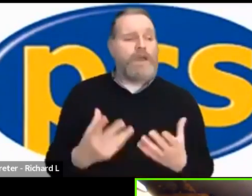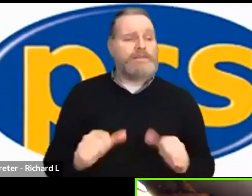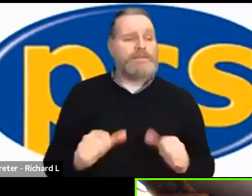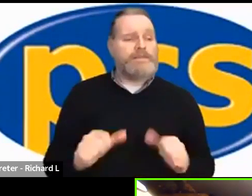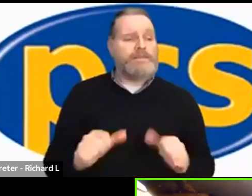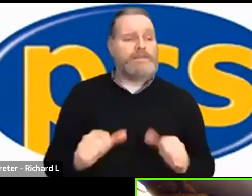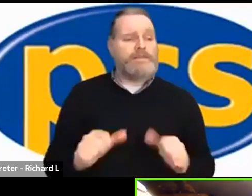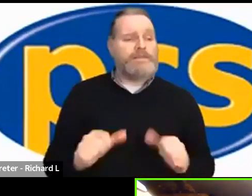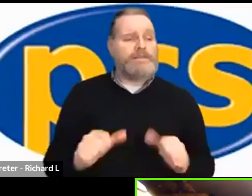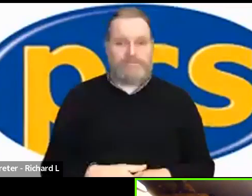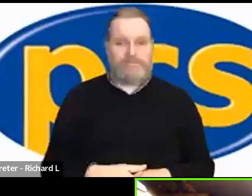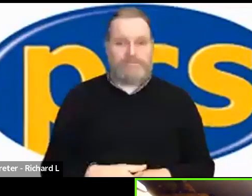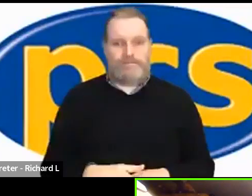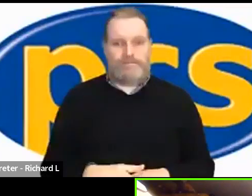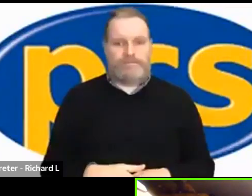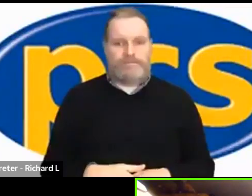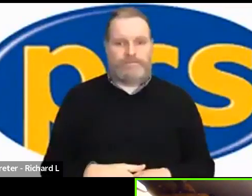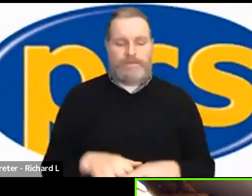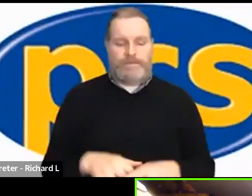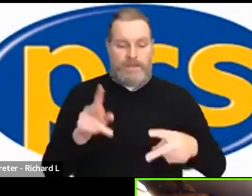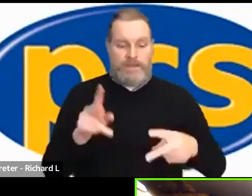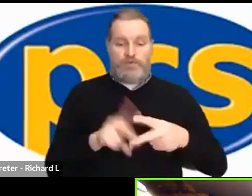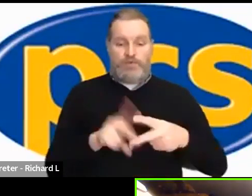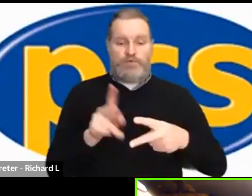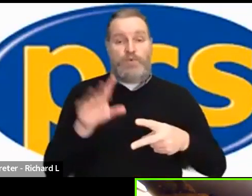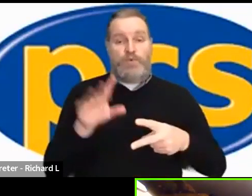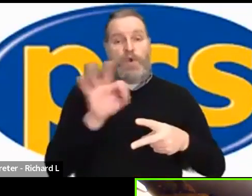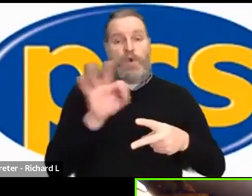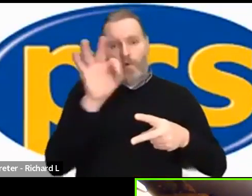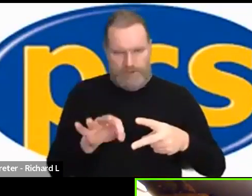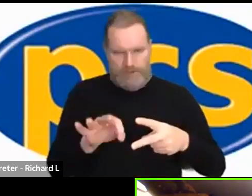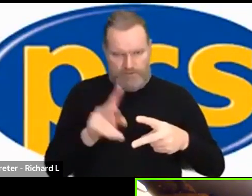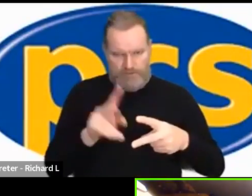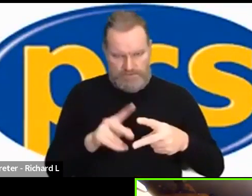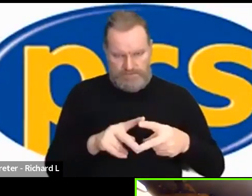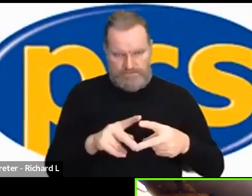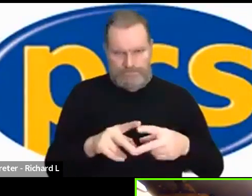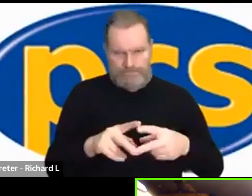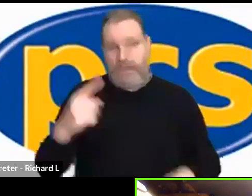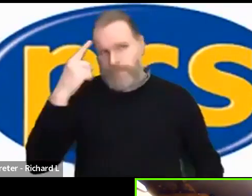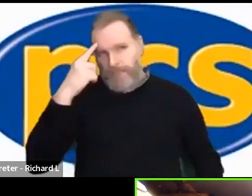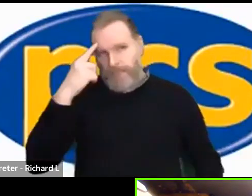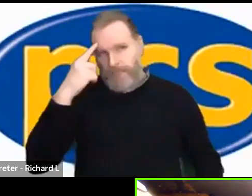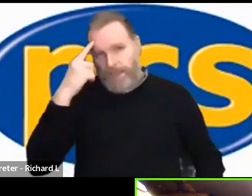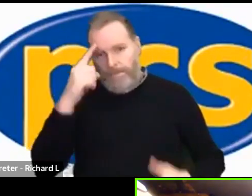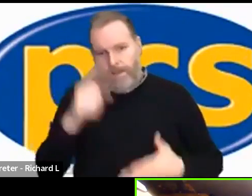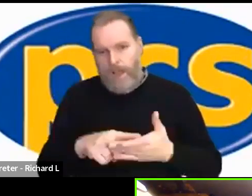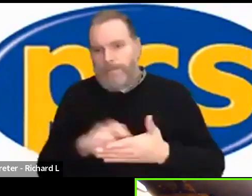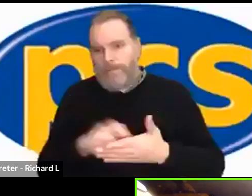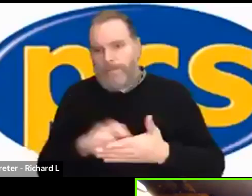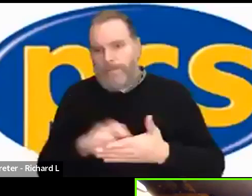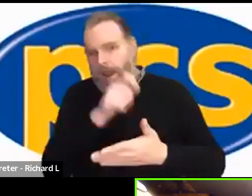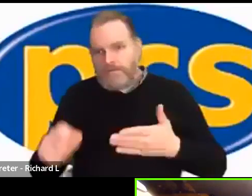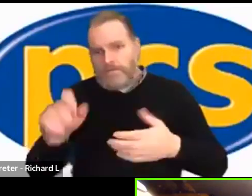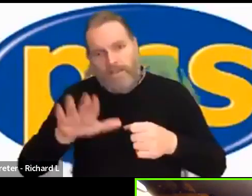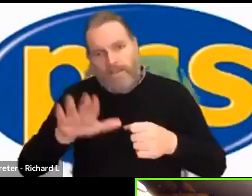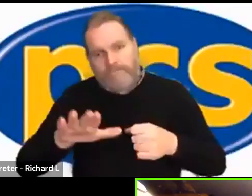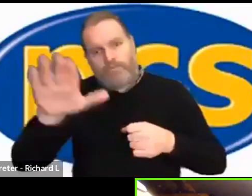Okay. And so and so there are a number of questions are a are a couple of questions about thinking ahead, really about a